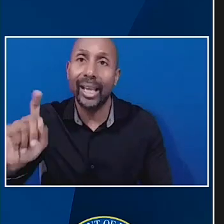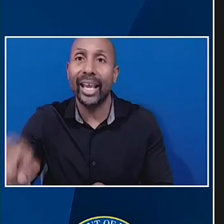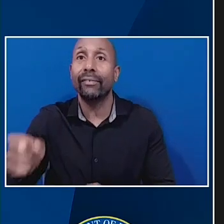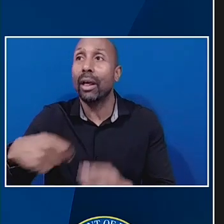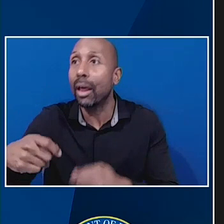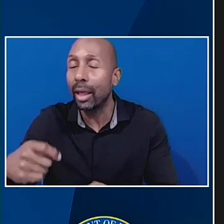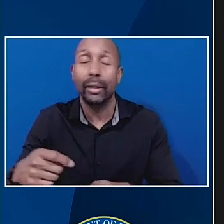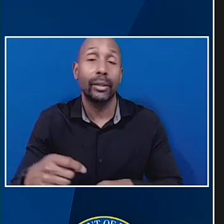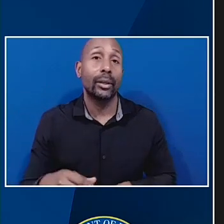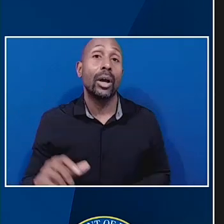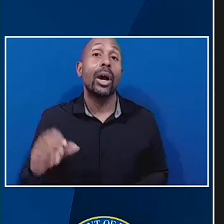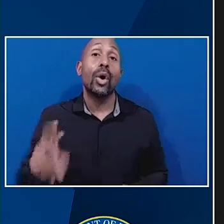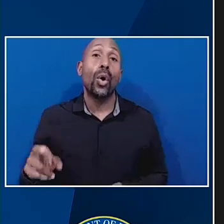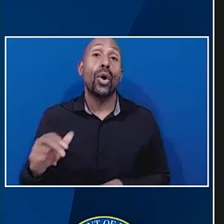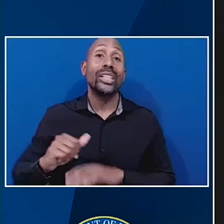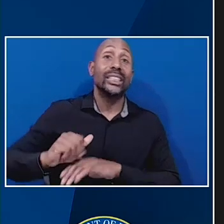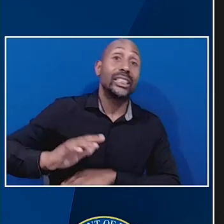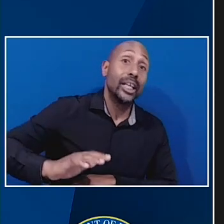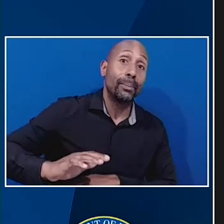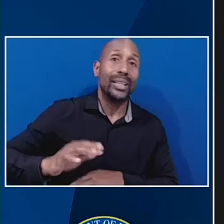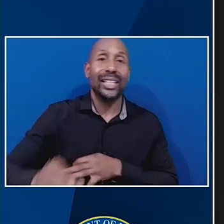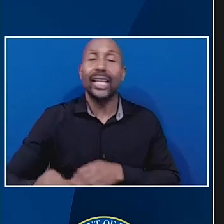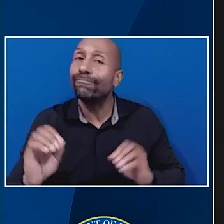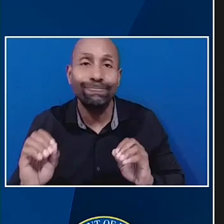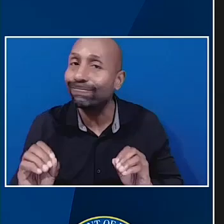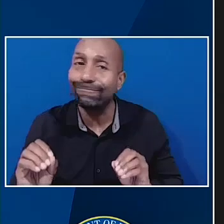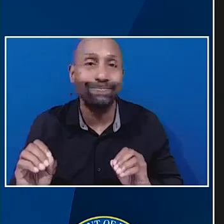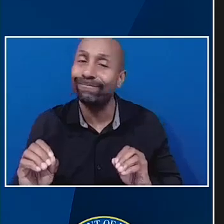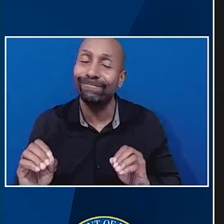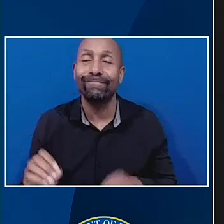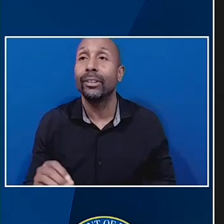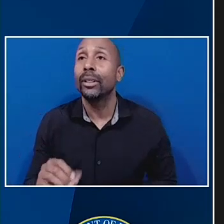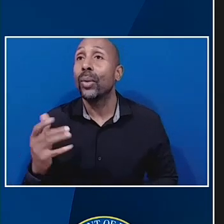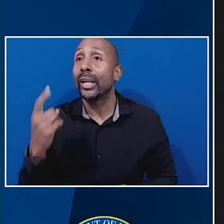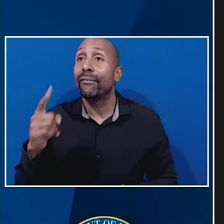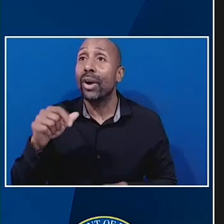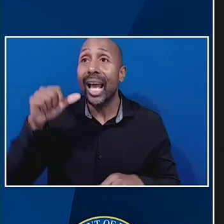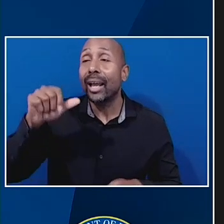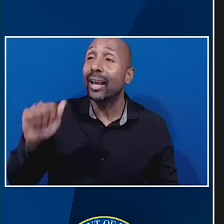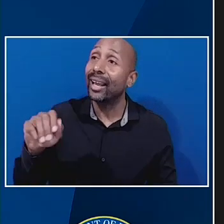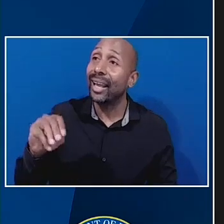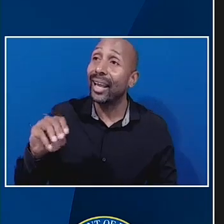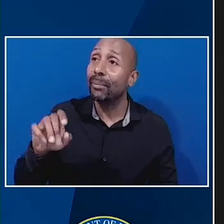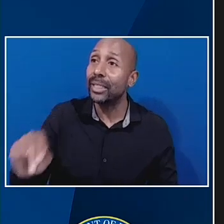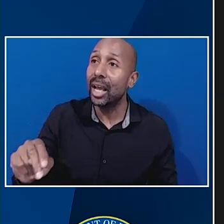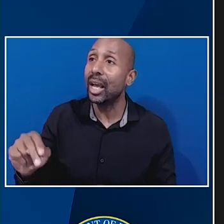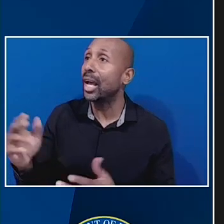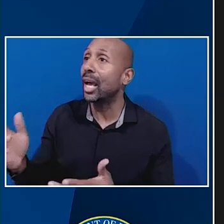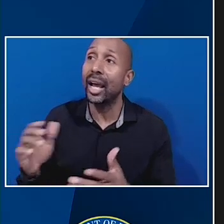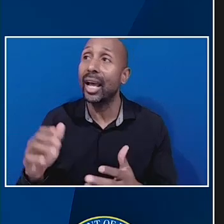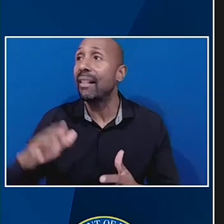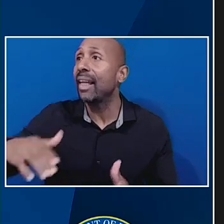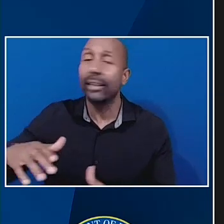materials to arrive from retailers like Amazon or rental services like Chegg. My son had everything he needed from day